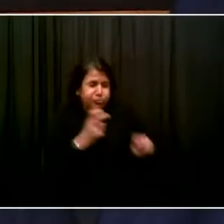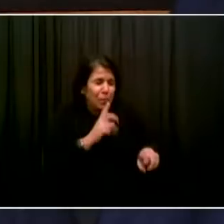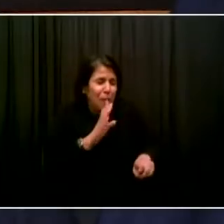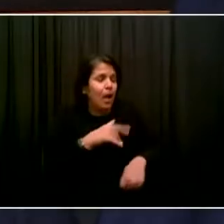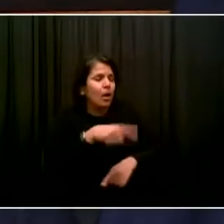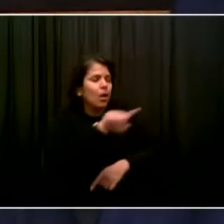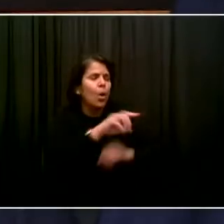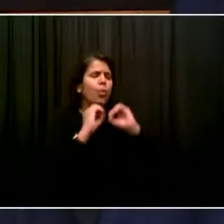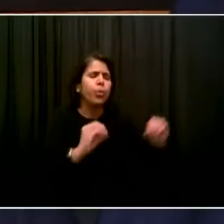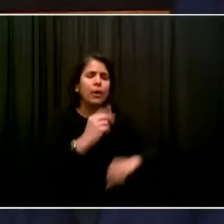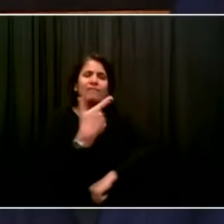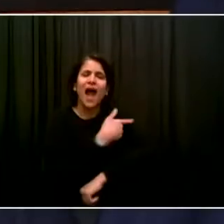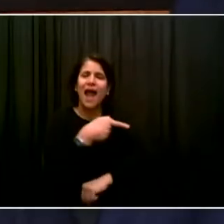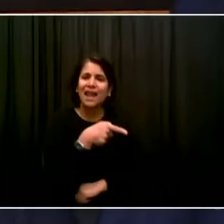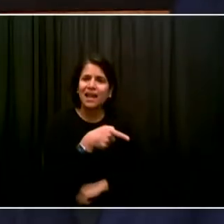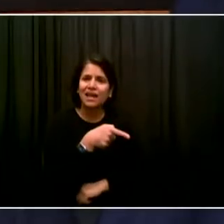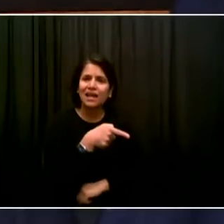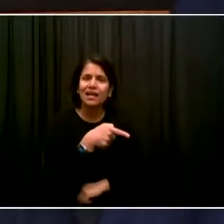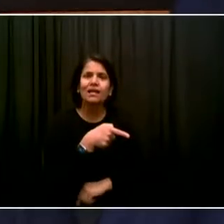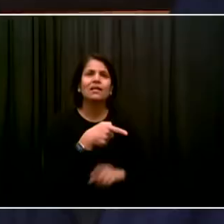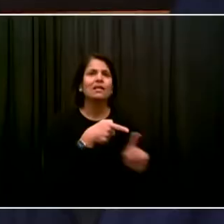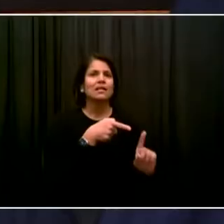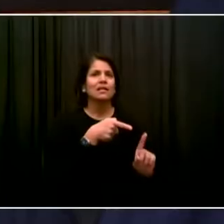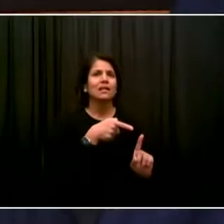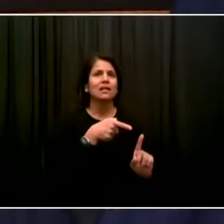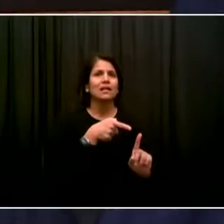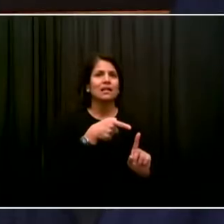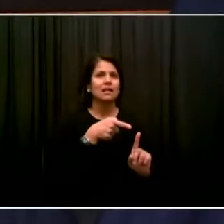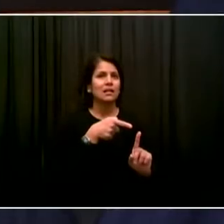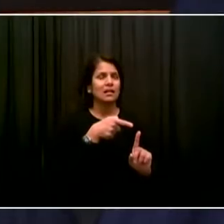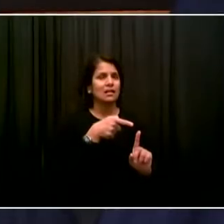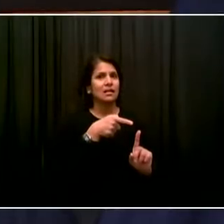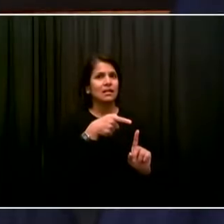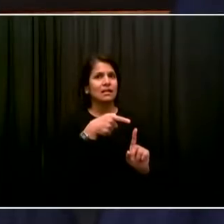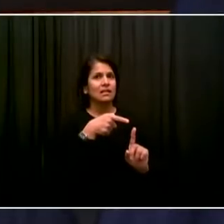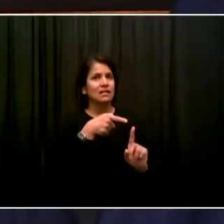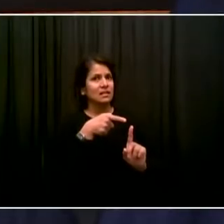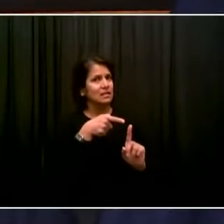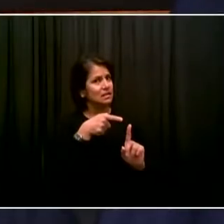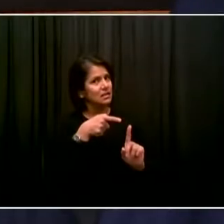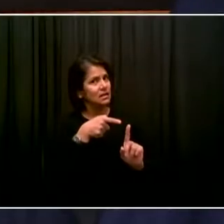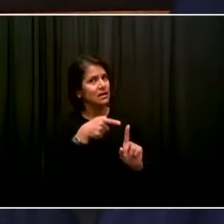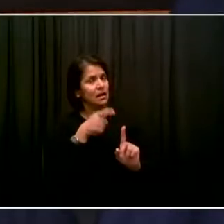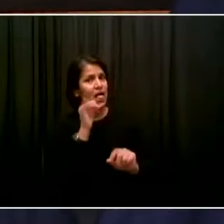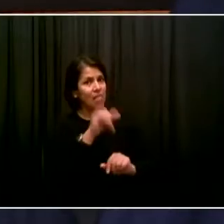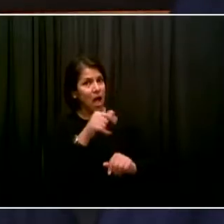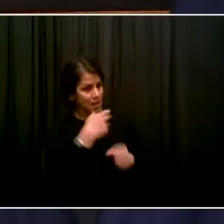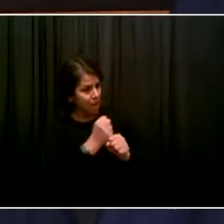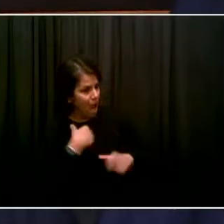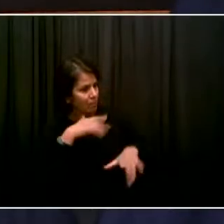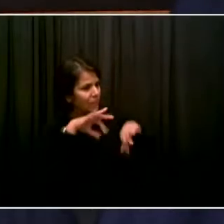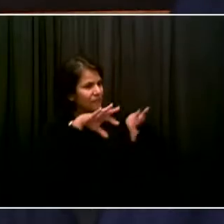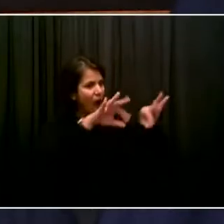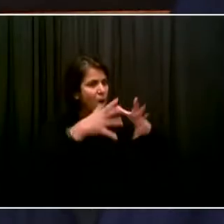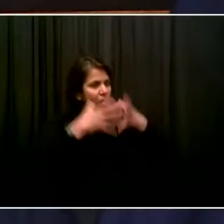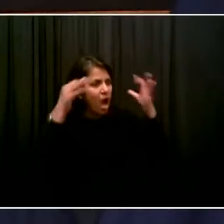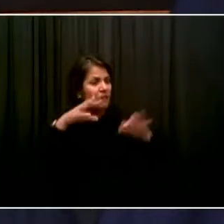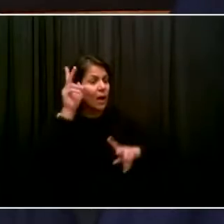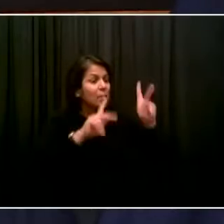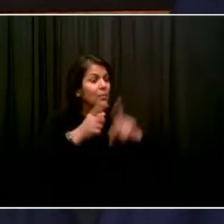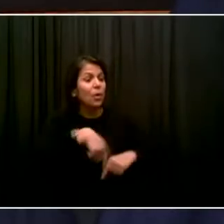VACCINATD EOR BOOSTED, OR THOSE